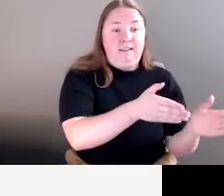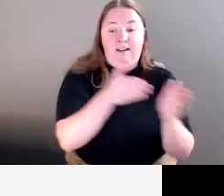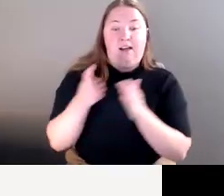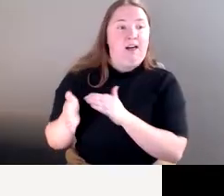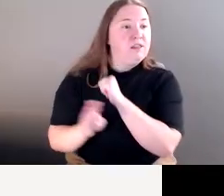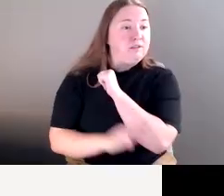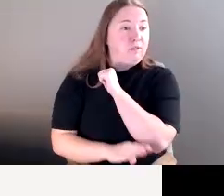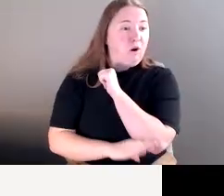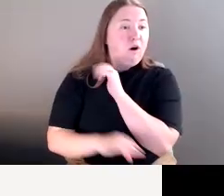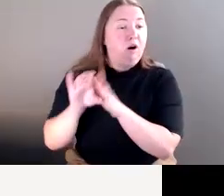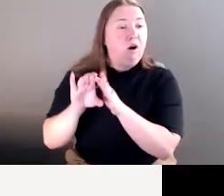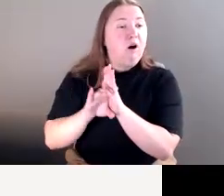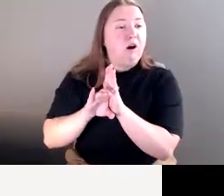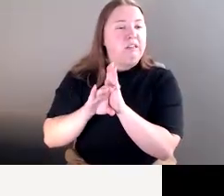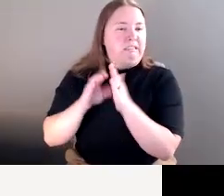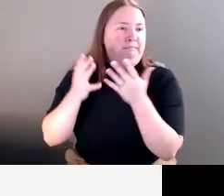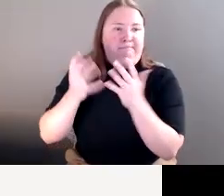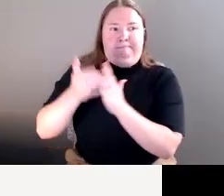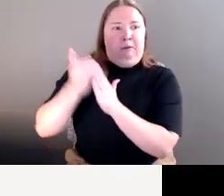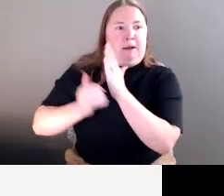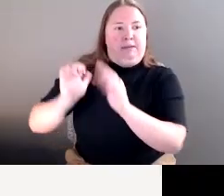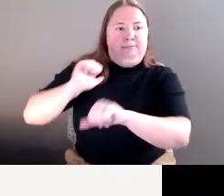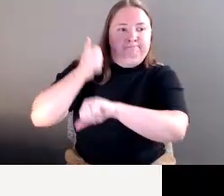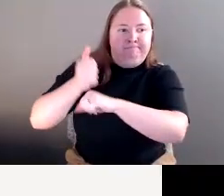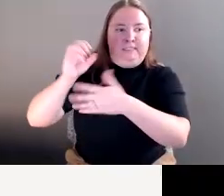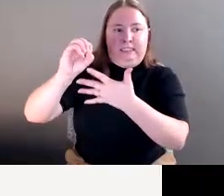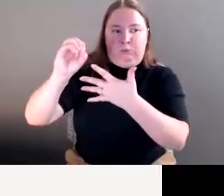automatically placed the zeros because none of the students